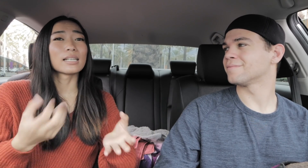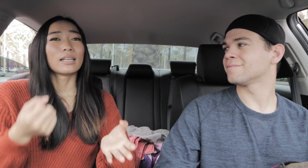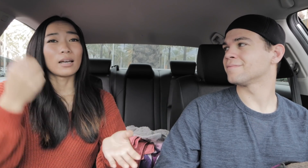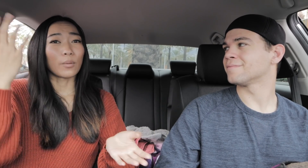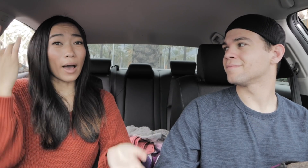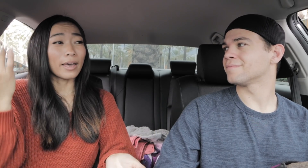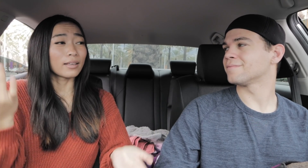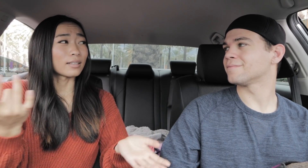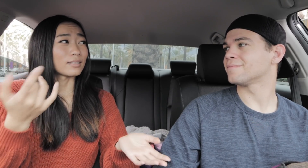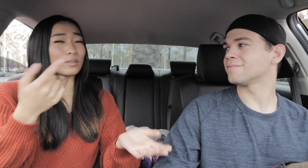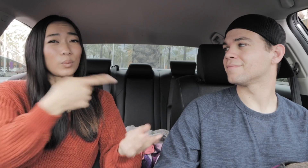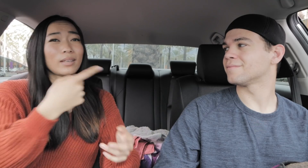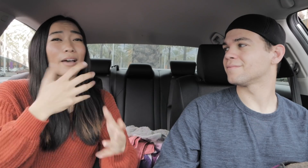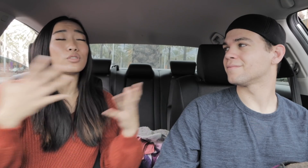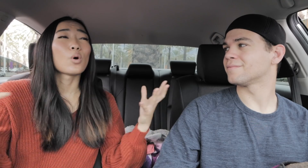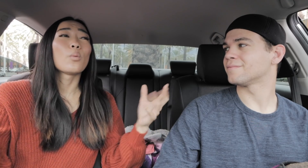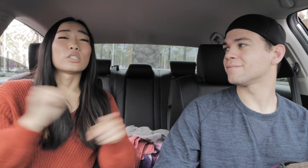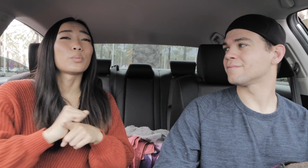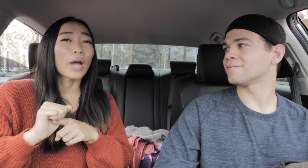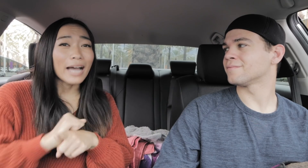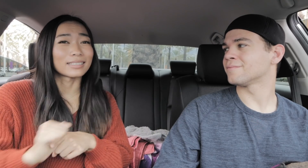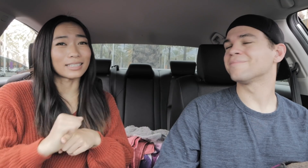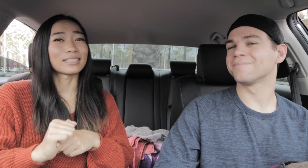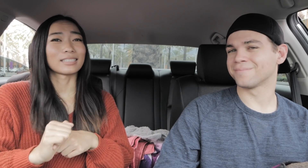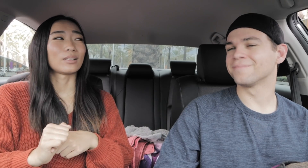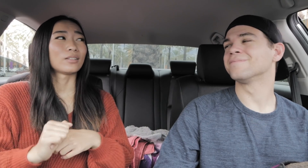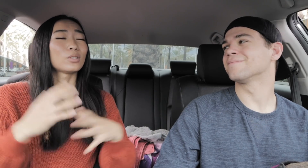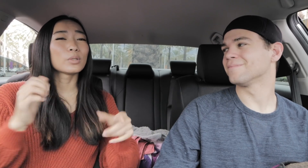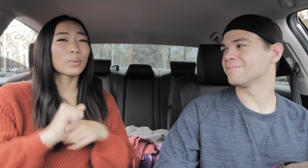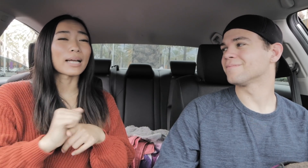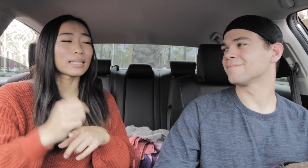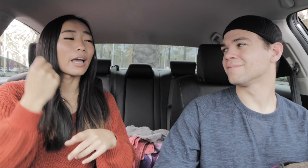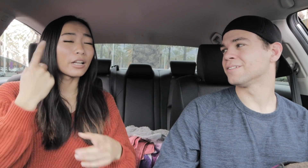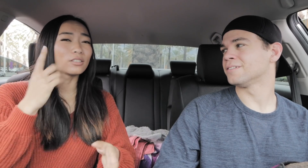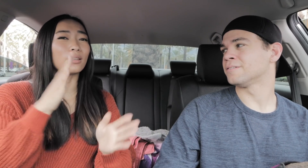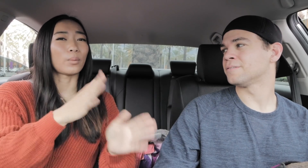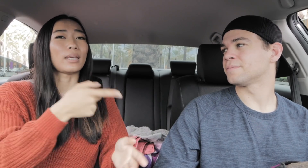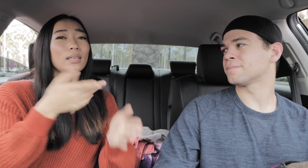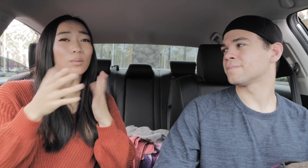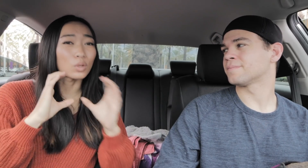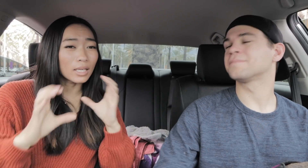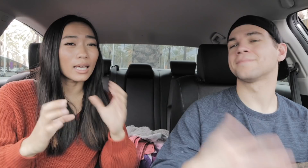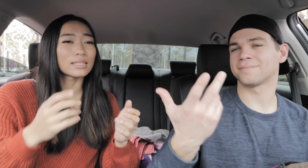Why? Because we have so much practice so much practice. I understand the way he communicates